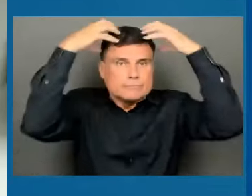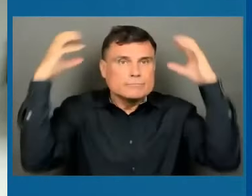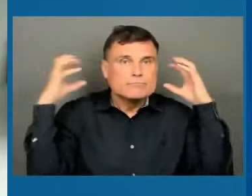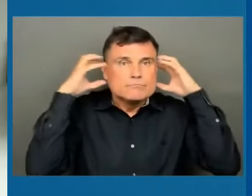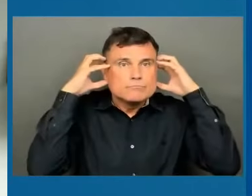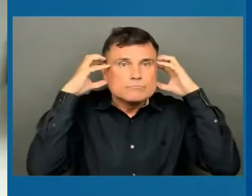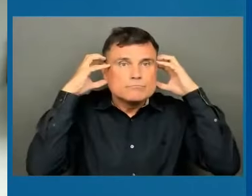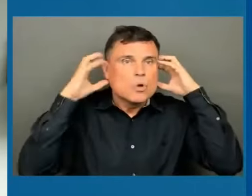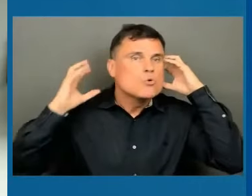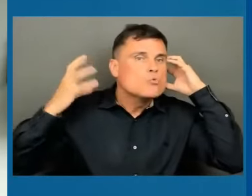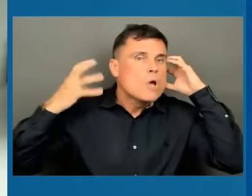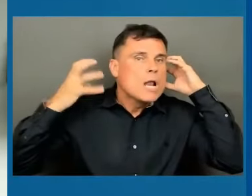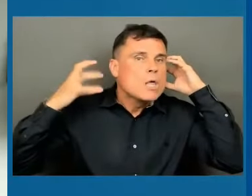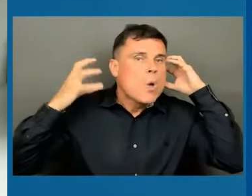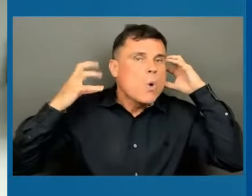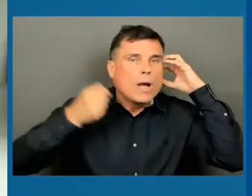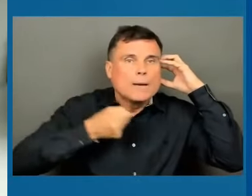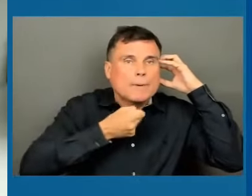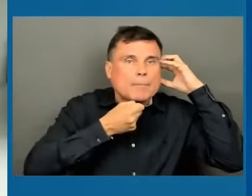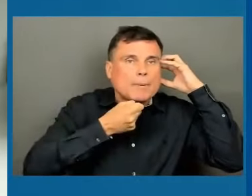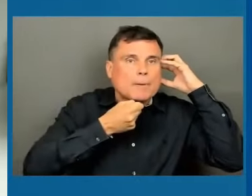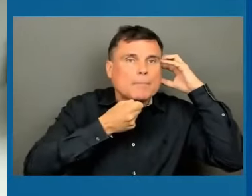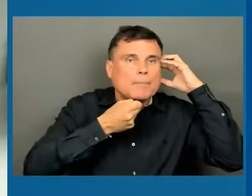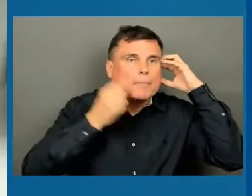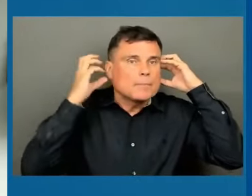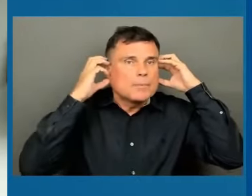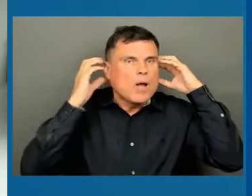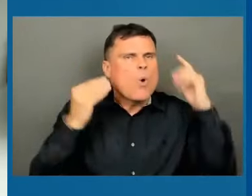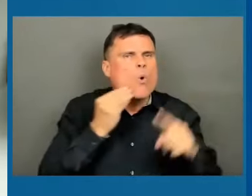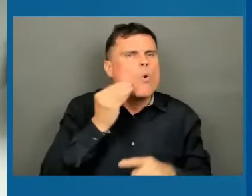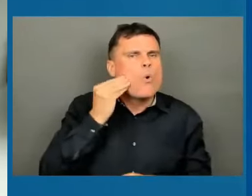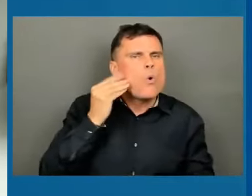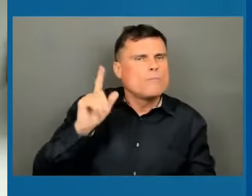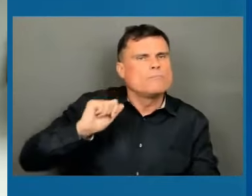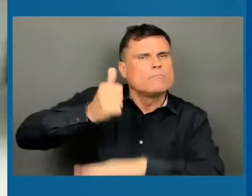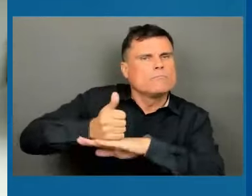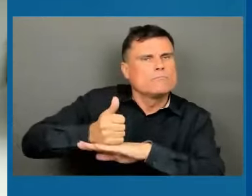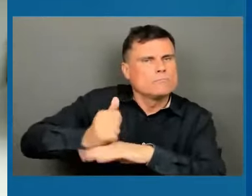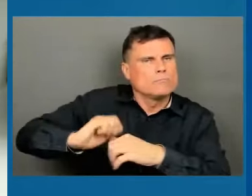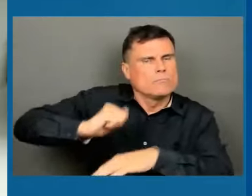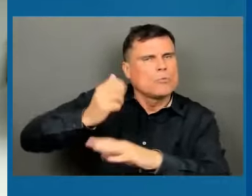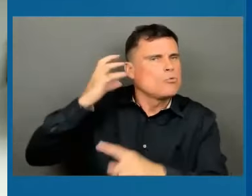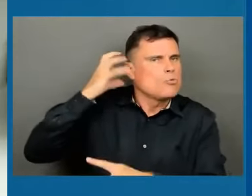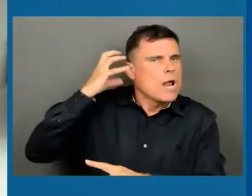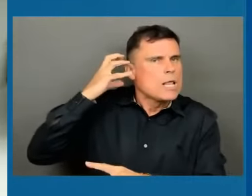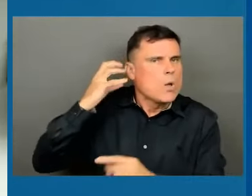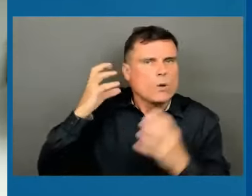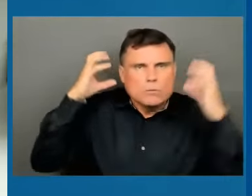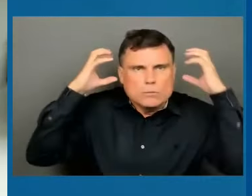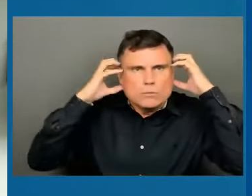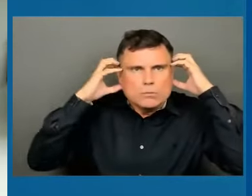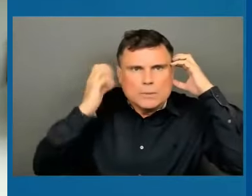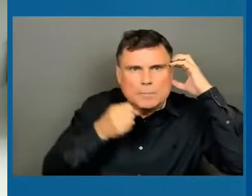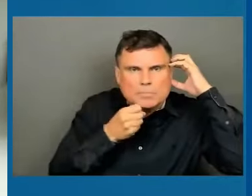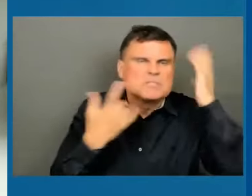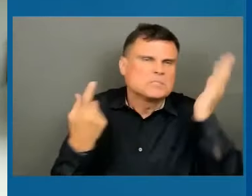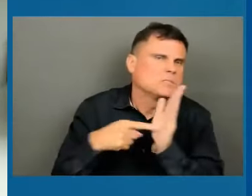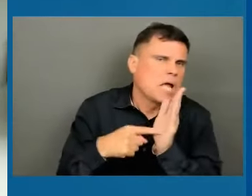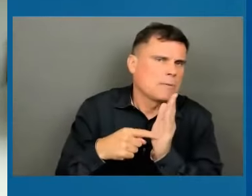are quite reliant on that. And so yeah. I think that's a nice example of just how